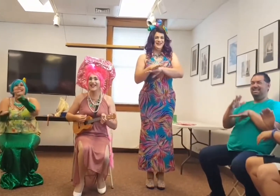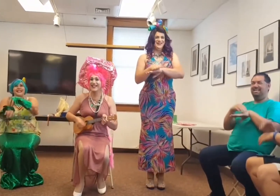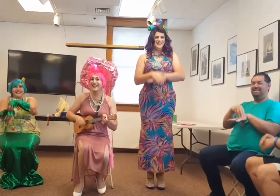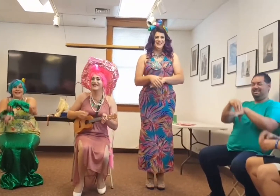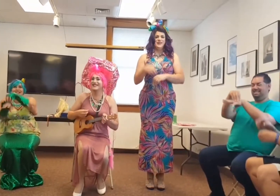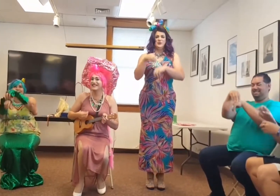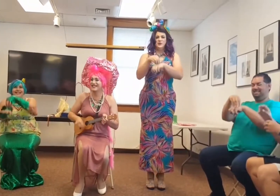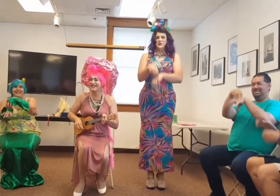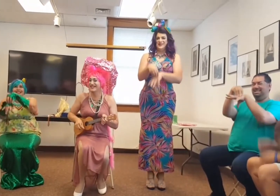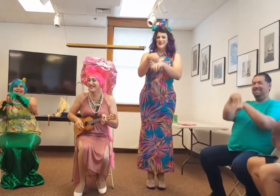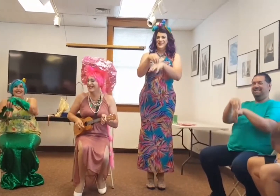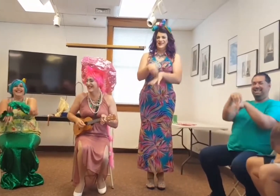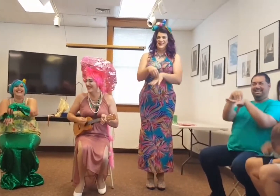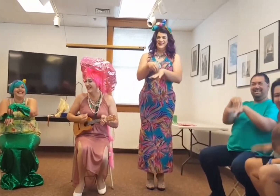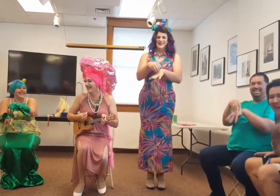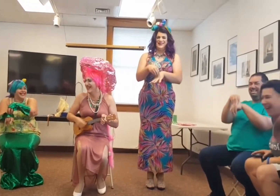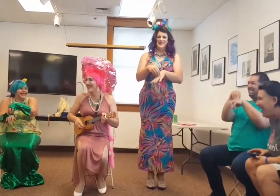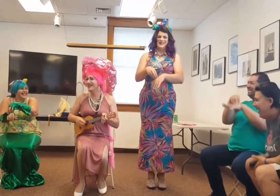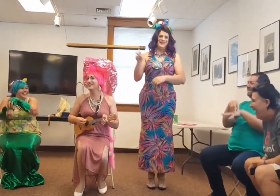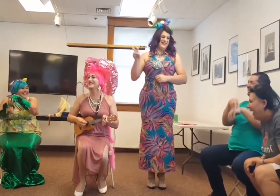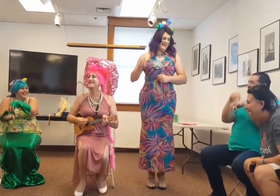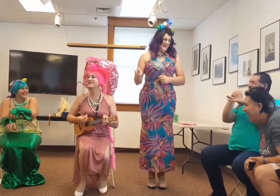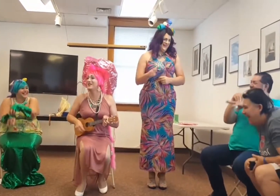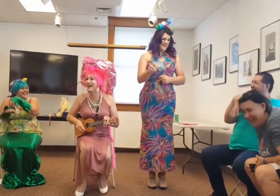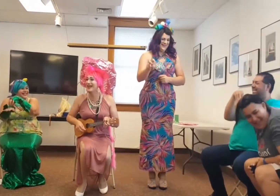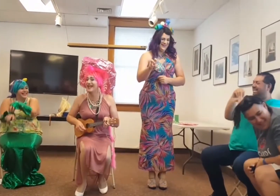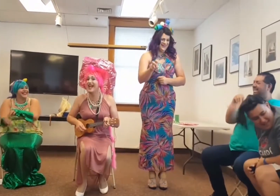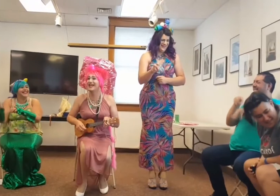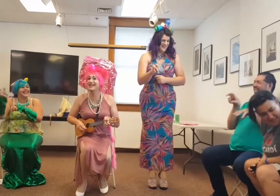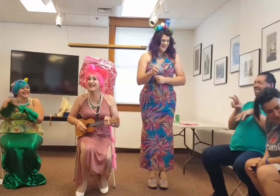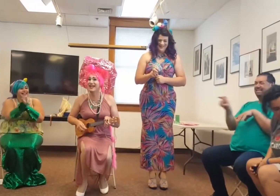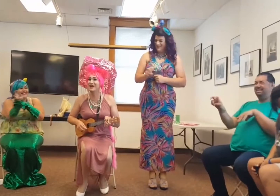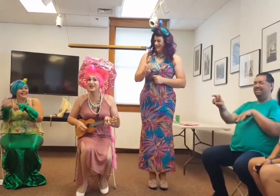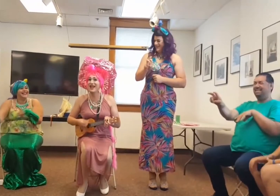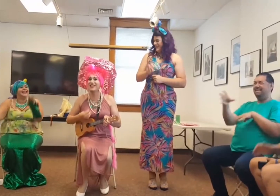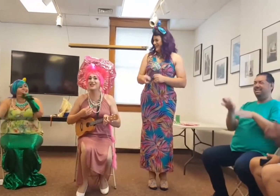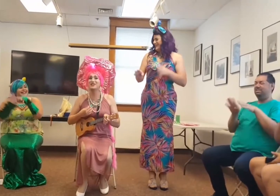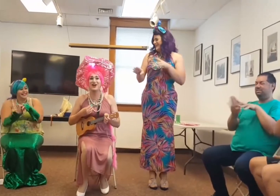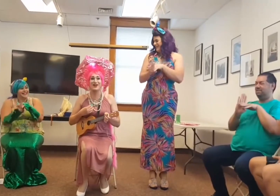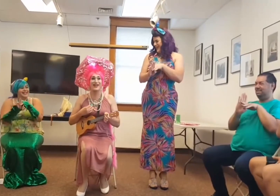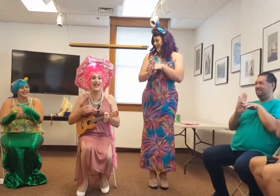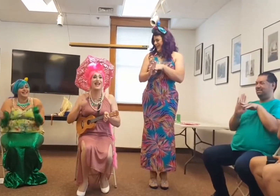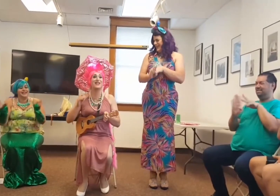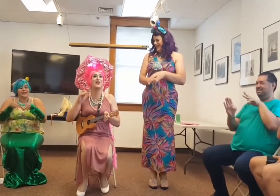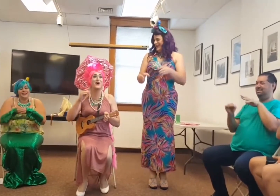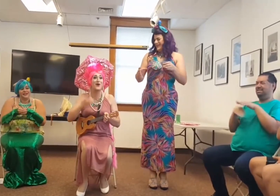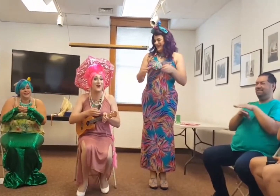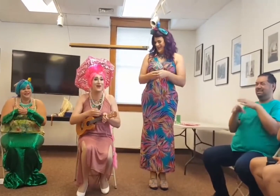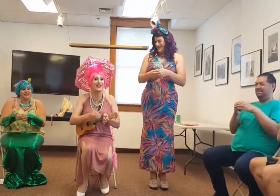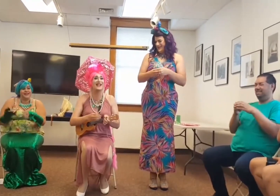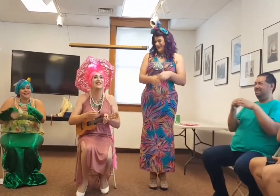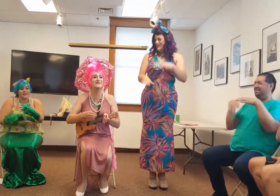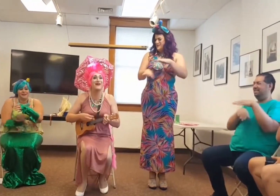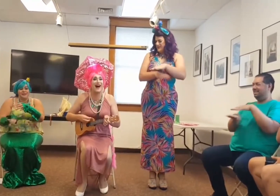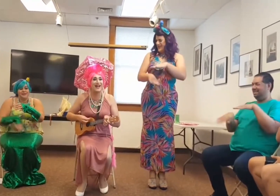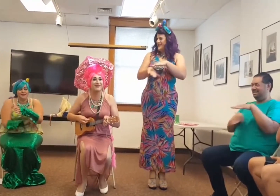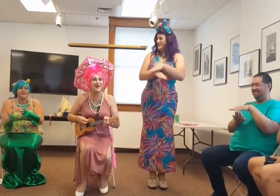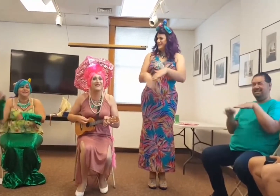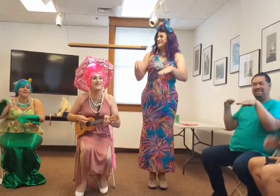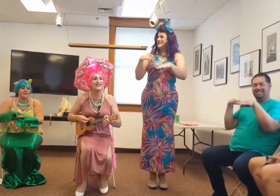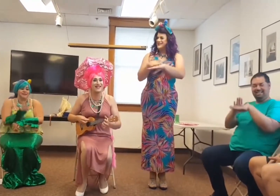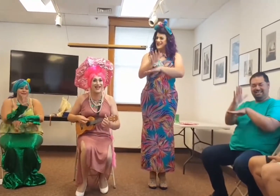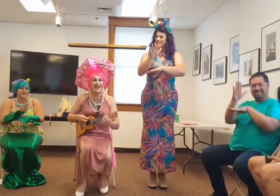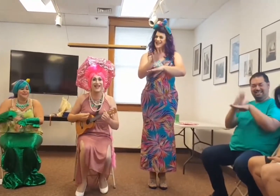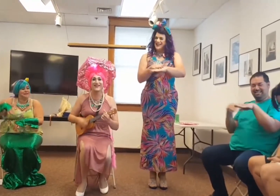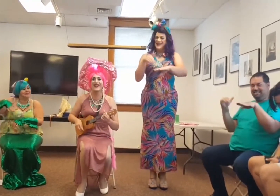*laughter* There's a squid and an eel and a shark in the hole in the bottom of the sea.